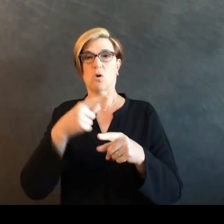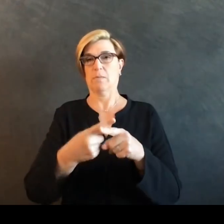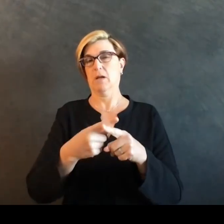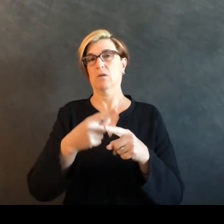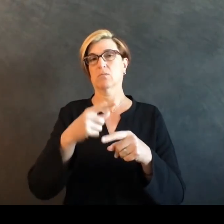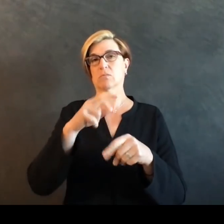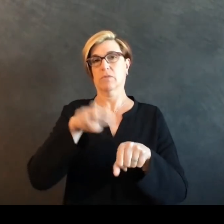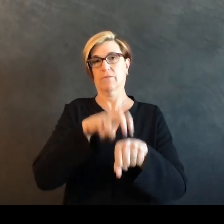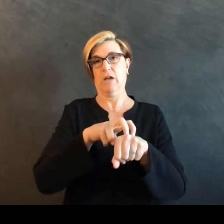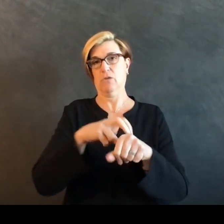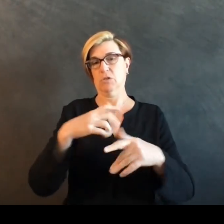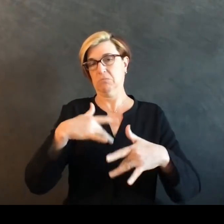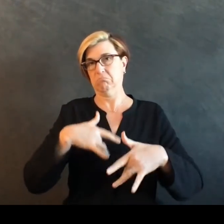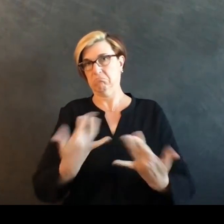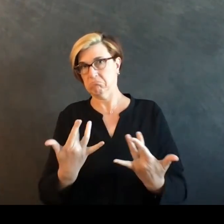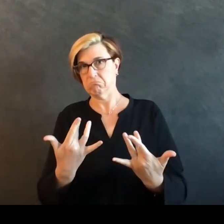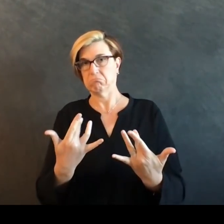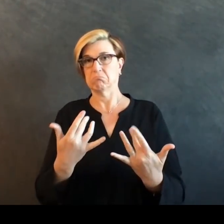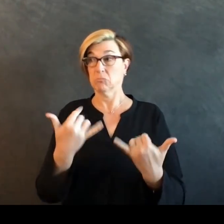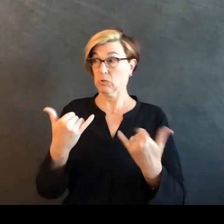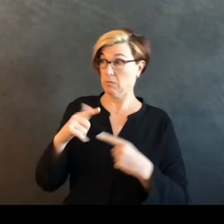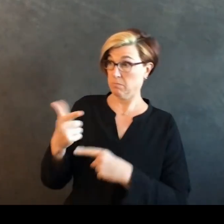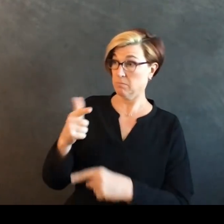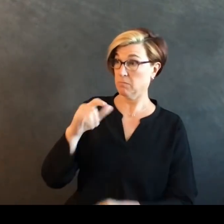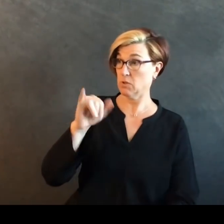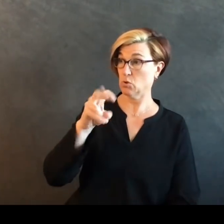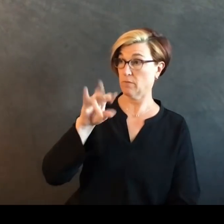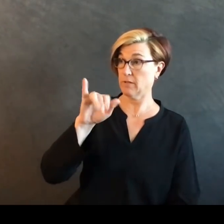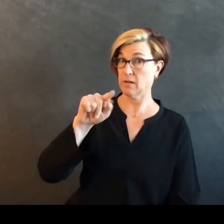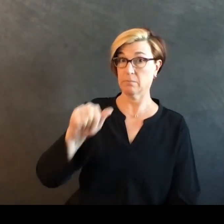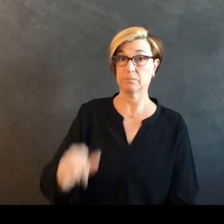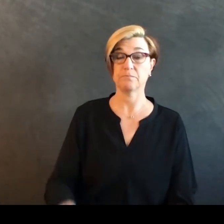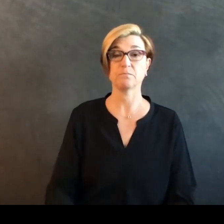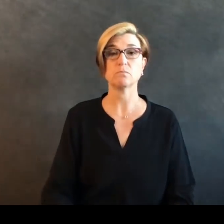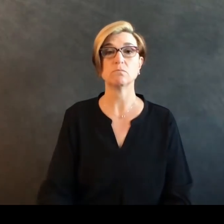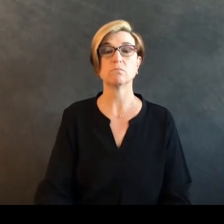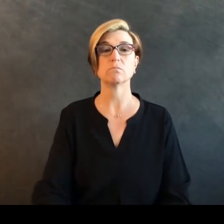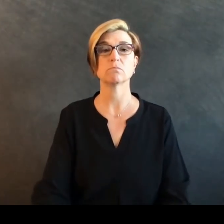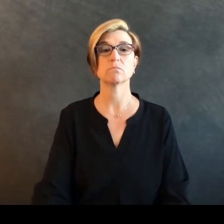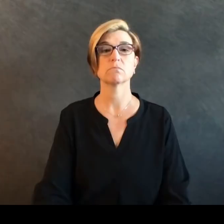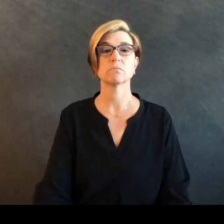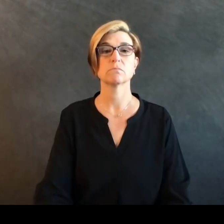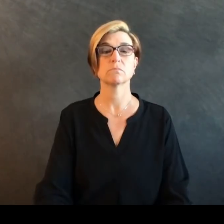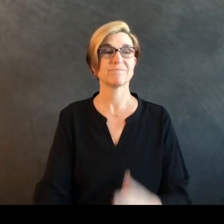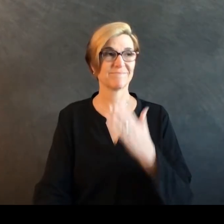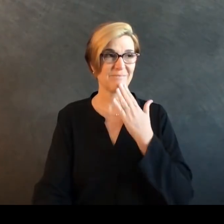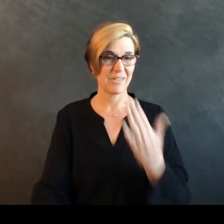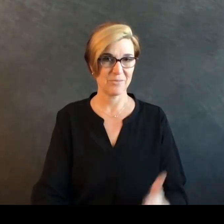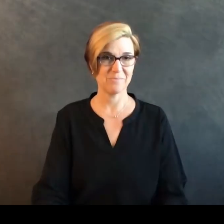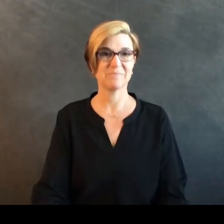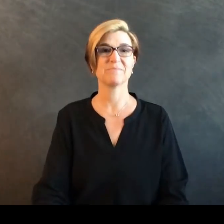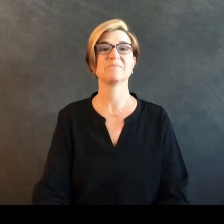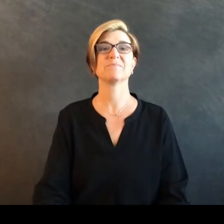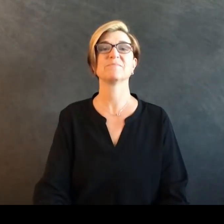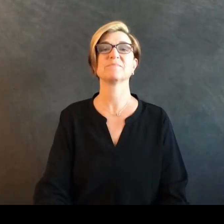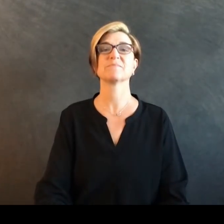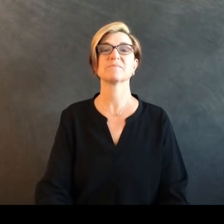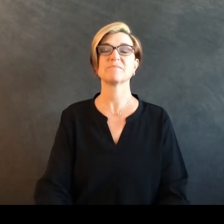and jobina thank you Thank You mr. president